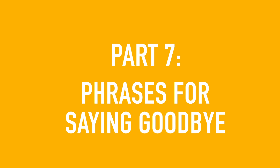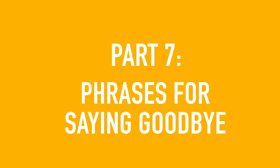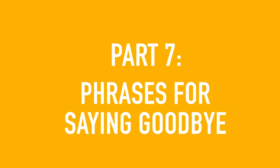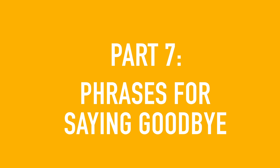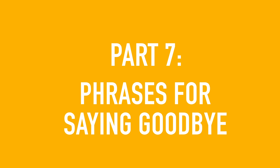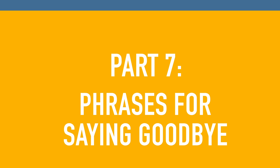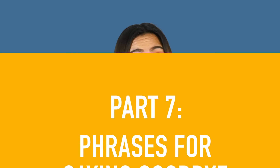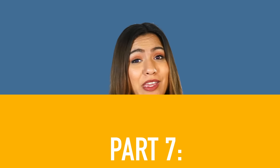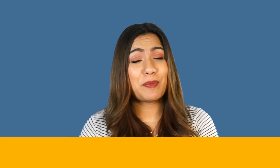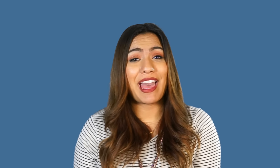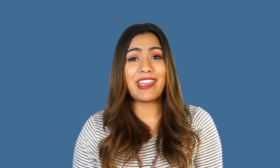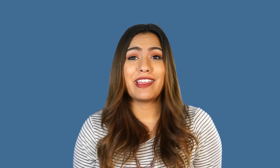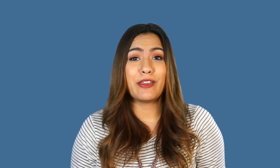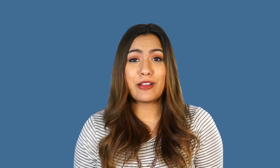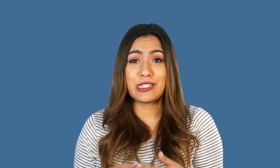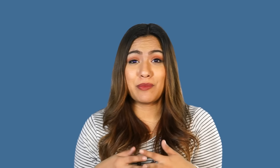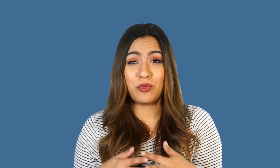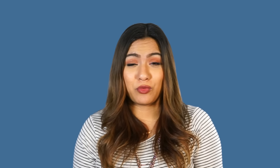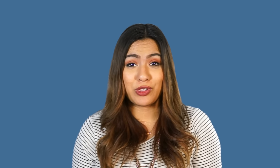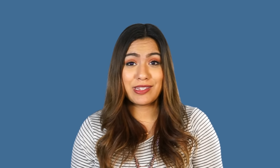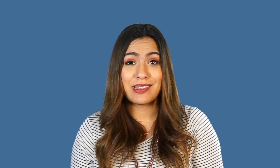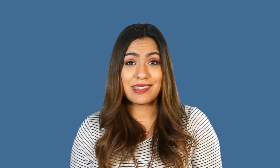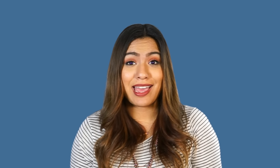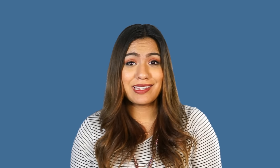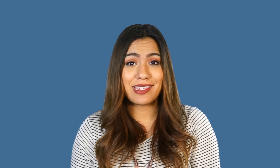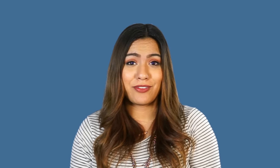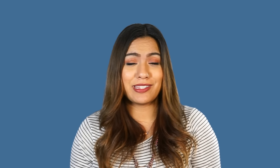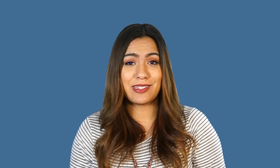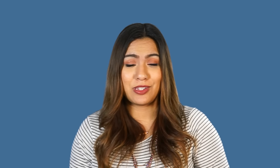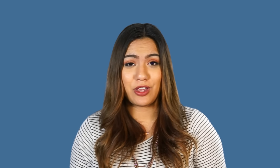When you're saying goodbye, here are some good signs and phrases to know.